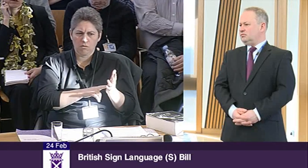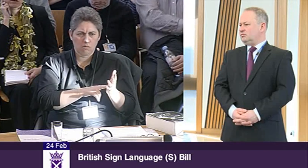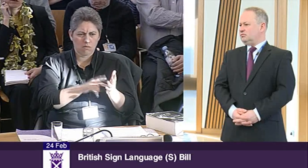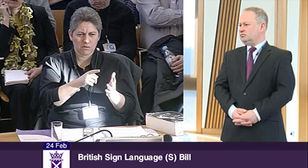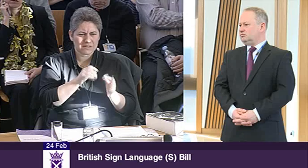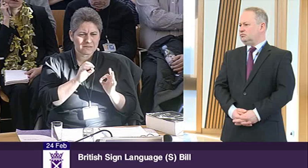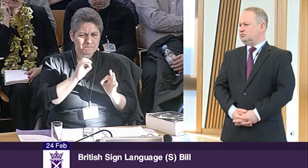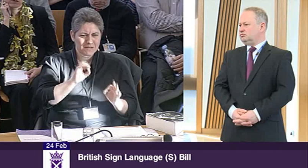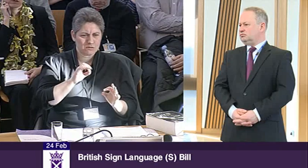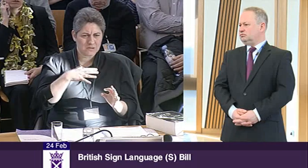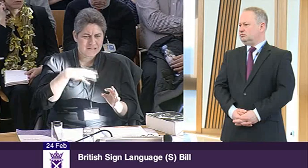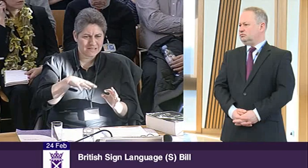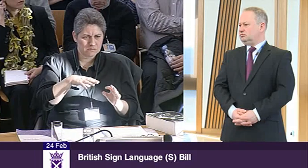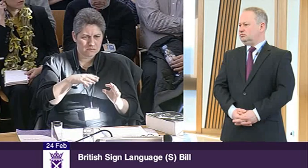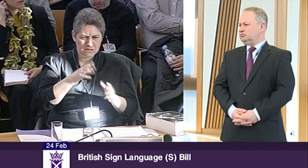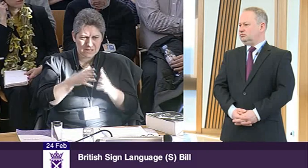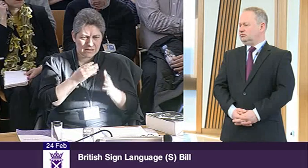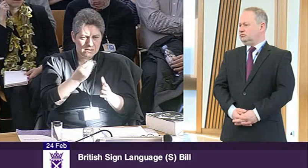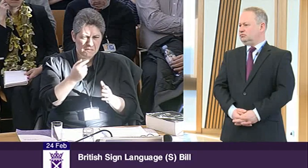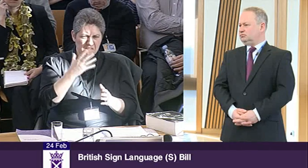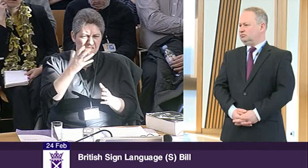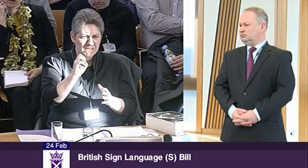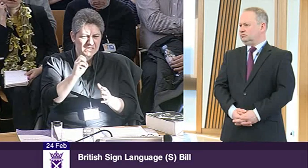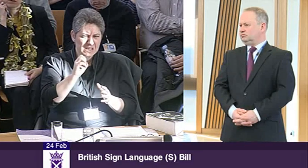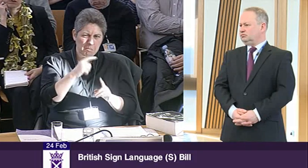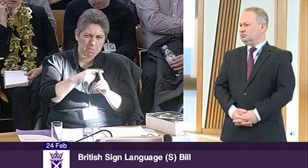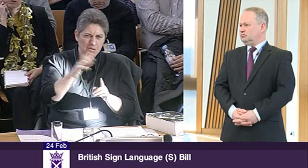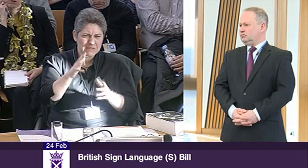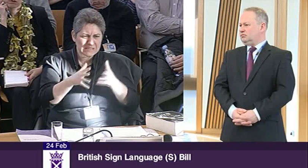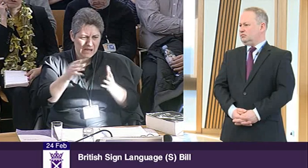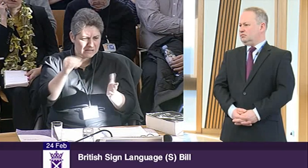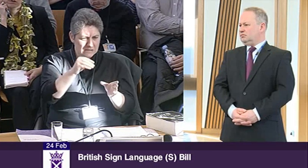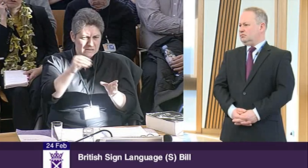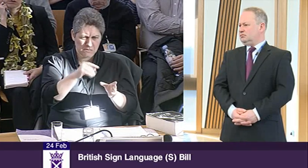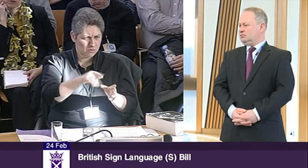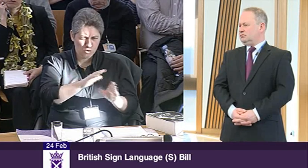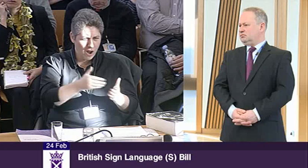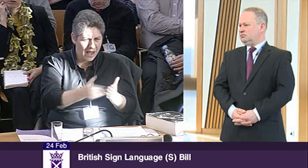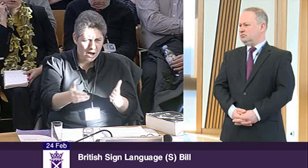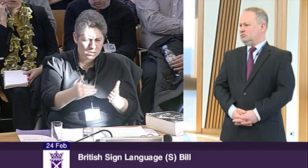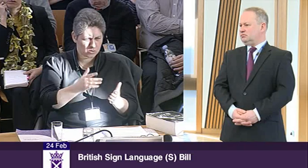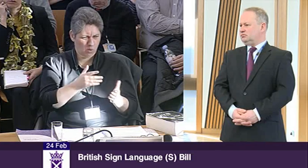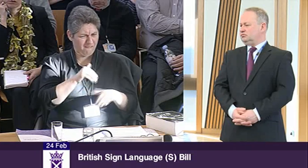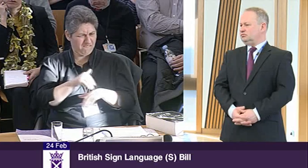system—and Makaton, which is for people who have special needs or additional disabilities,